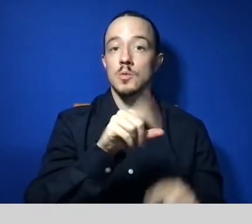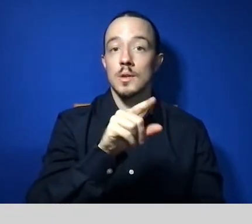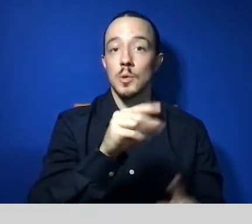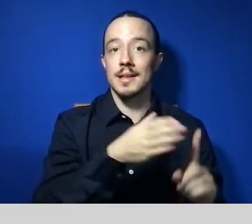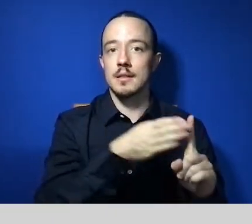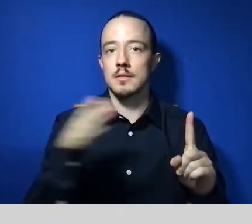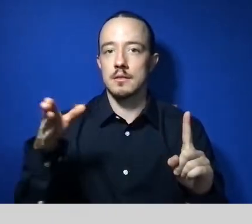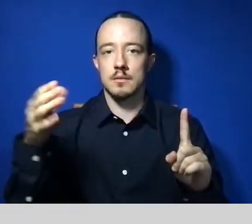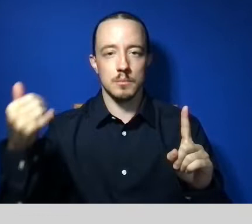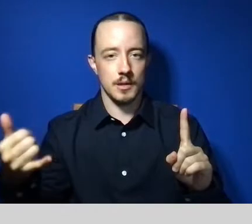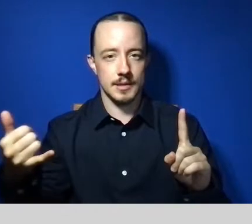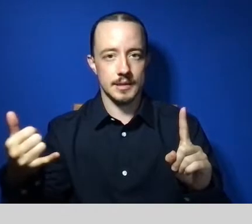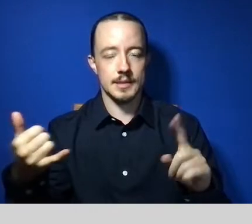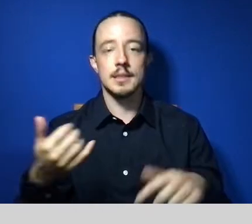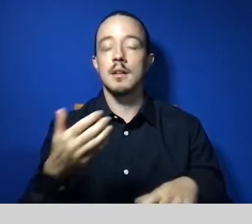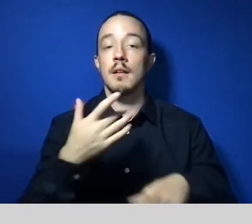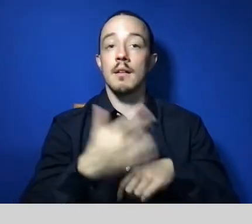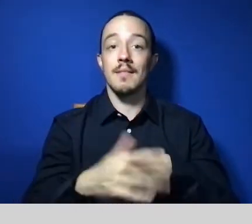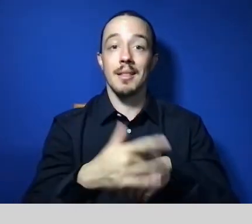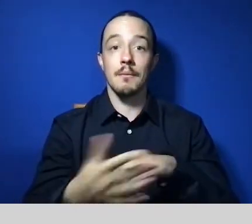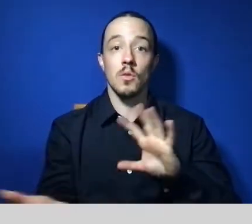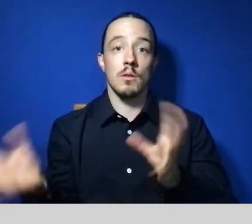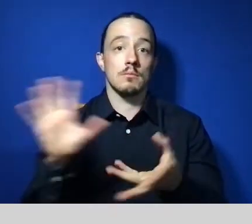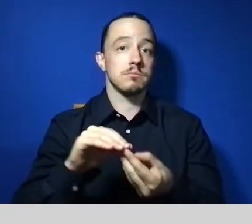and it's available for about 200 countries.